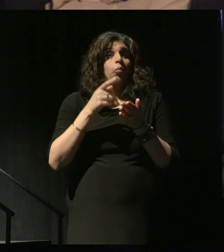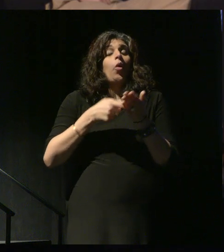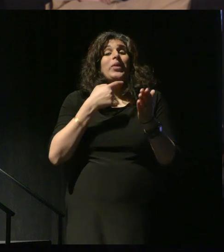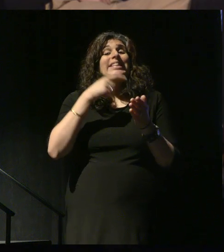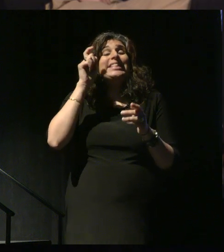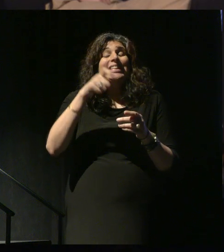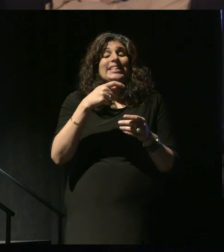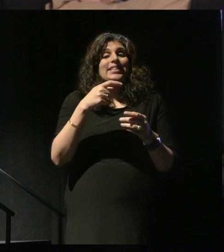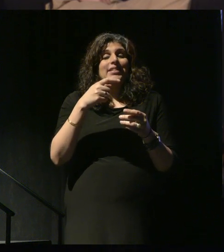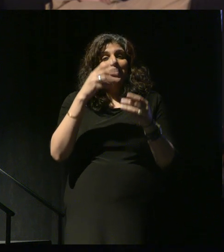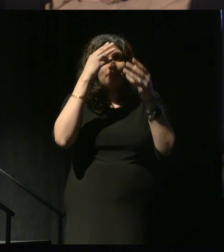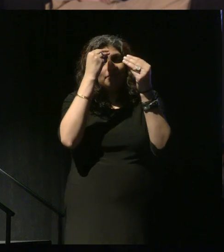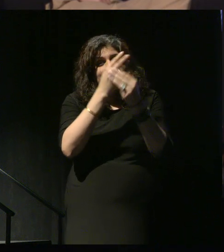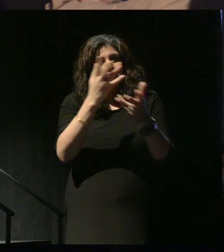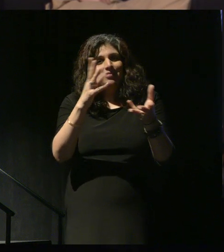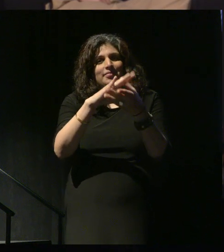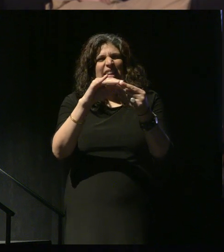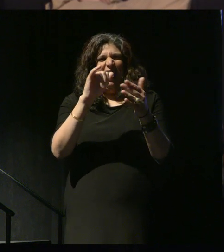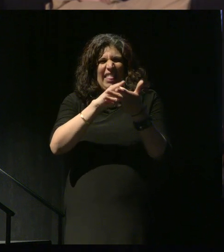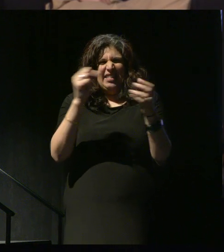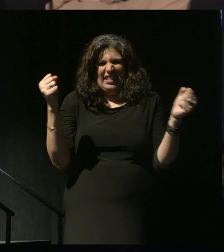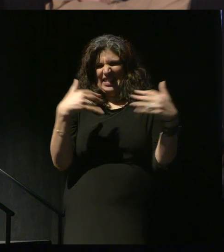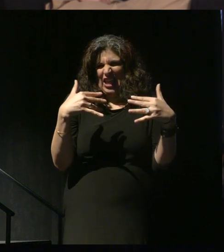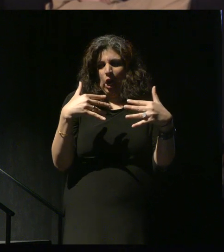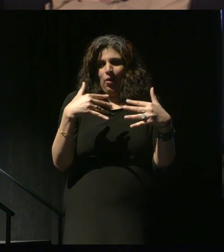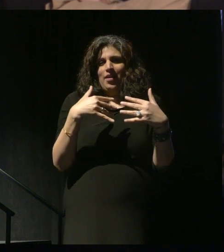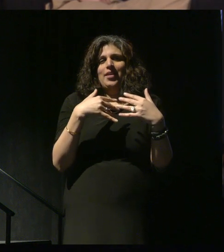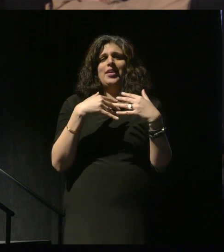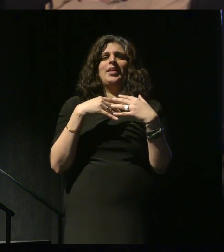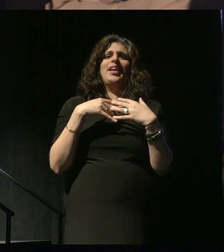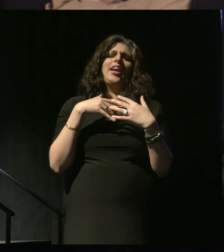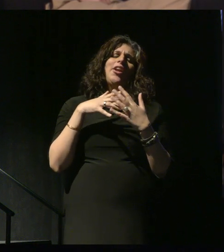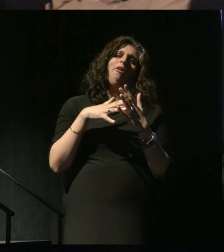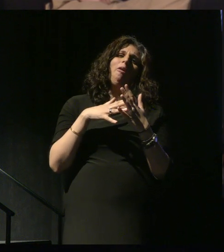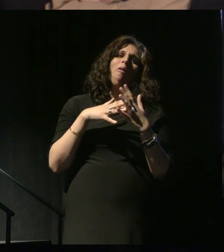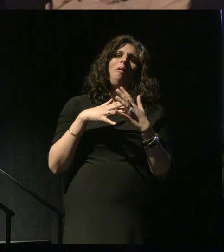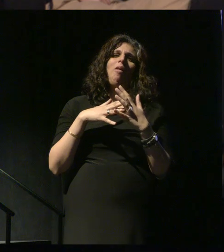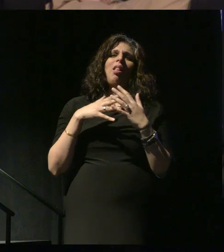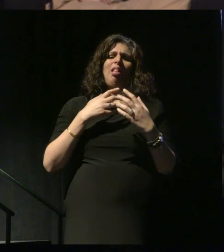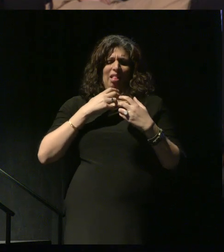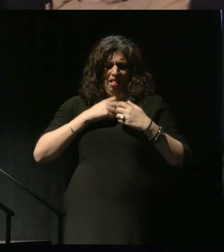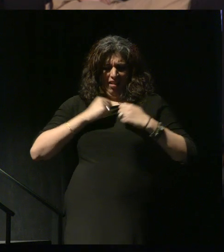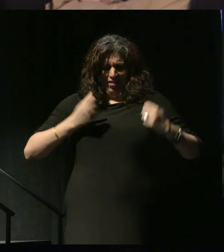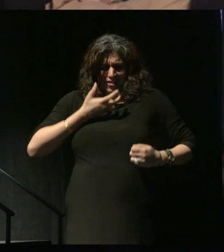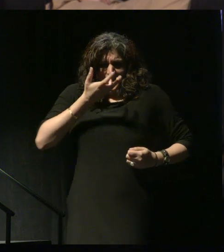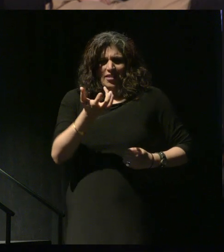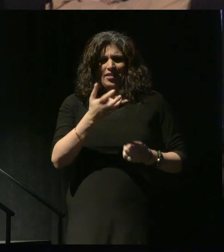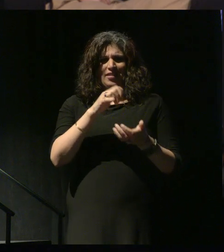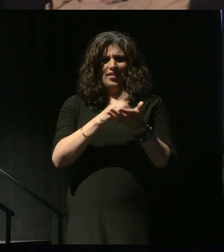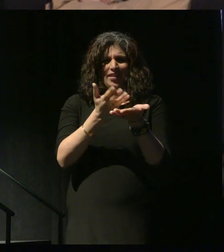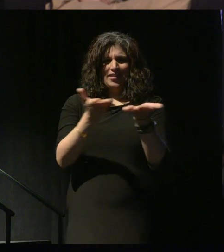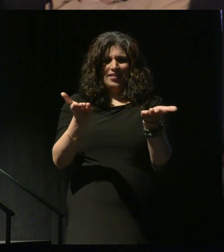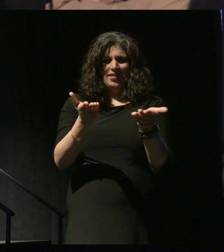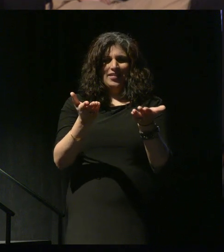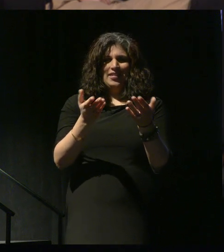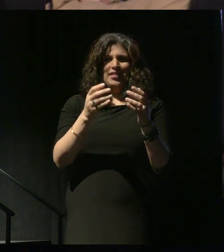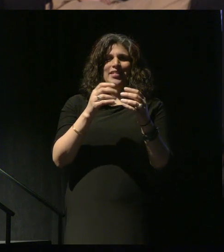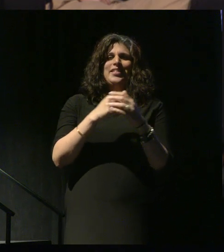which is the scary stuff. Yeah. Difficult stuff, the vulnerable stuff, the stuff that's most necessary for us to say. We can find all kinds of excuses and reasons